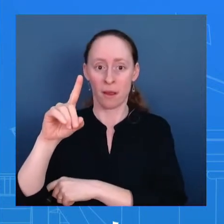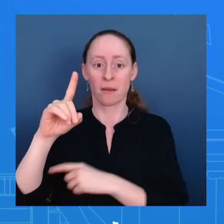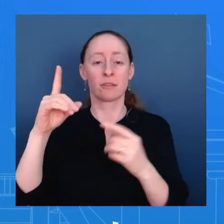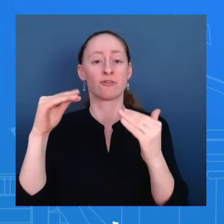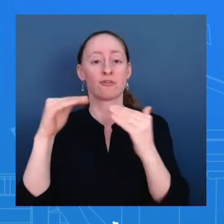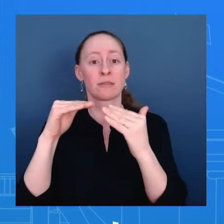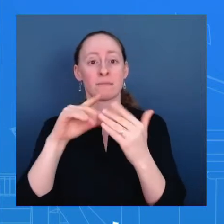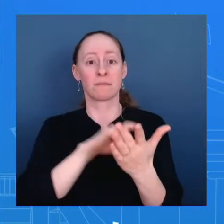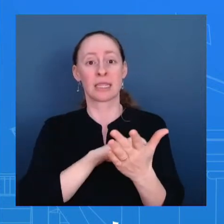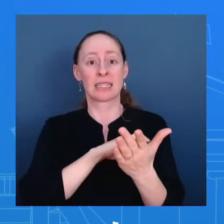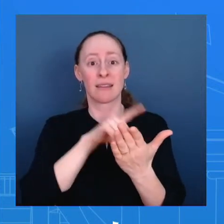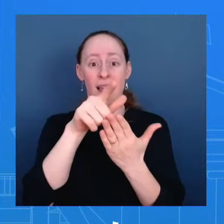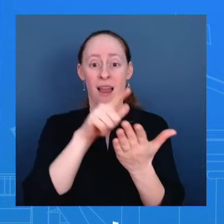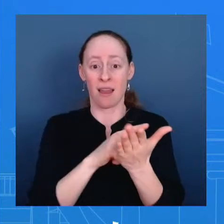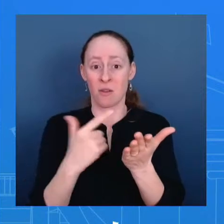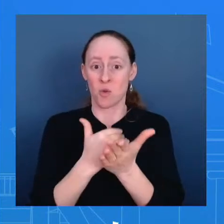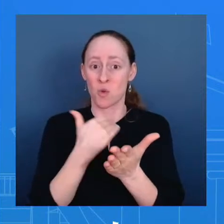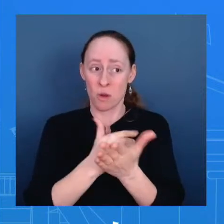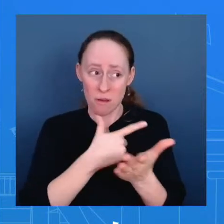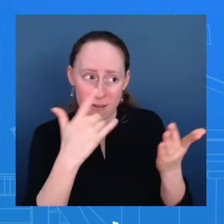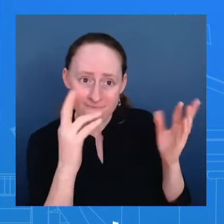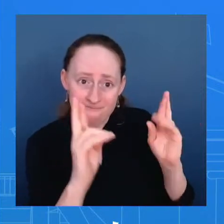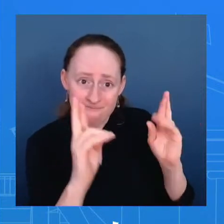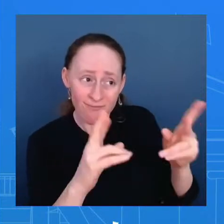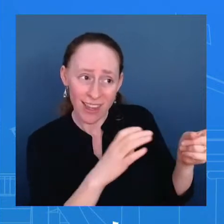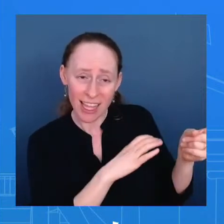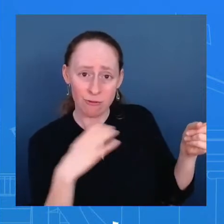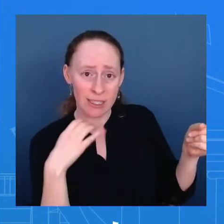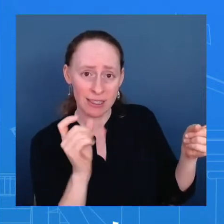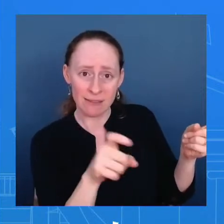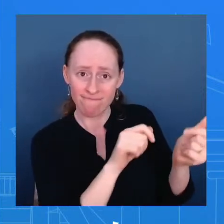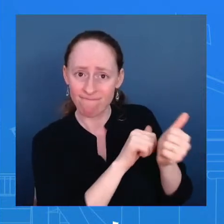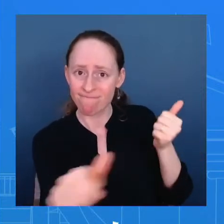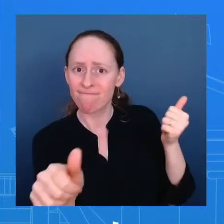as relates to federal law enforcement agencies.